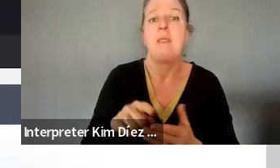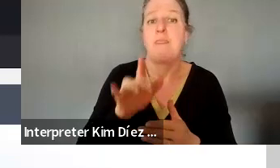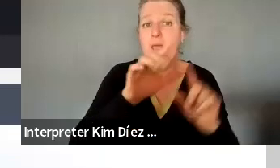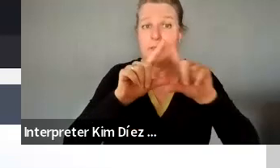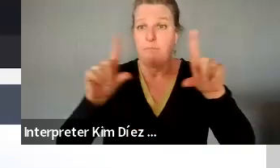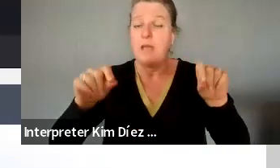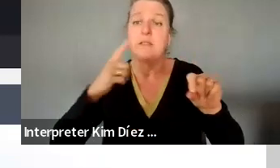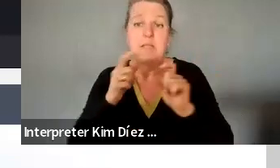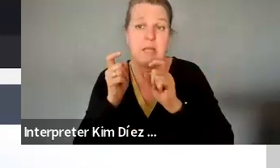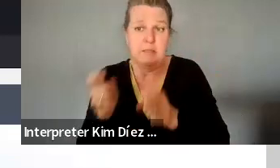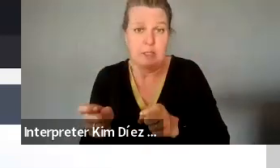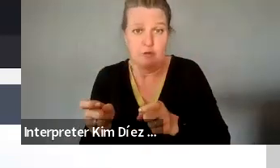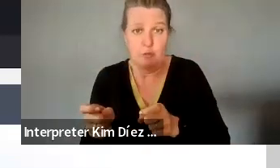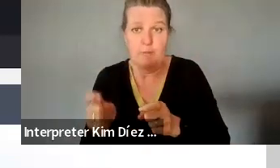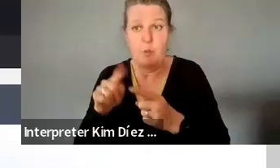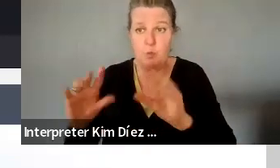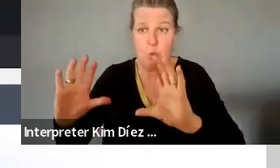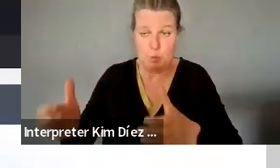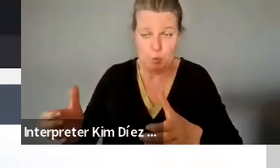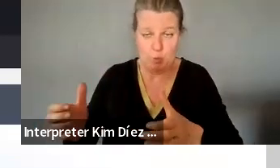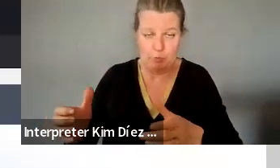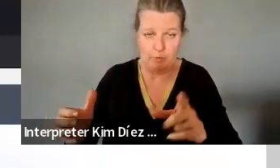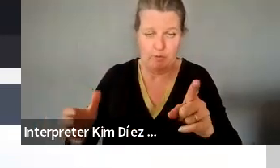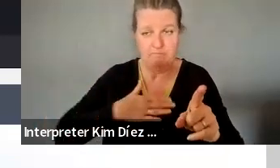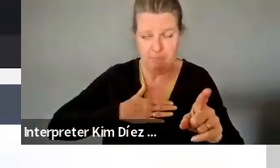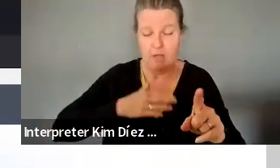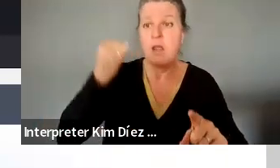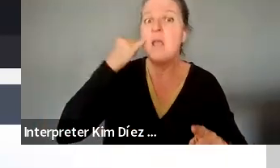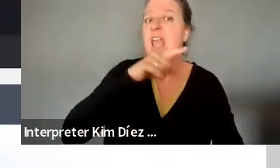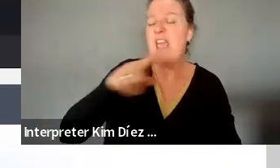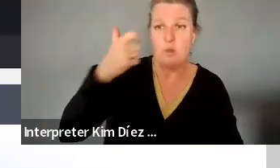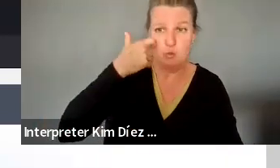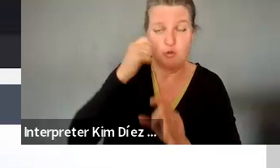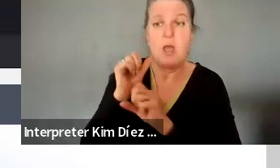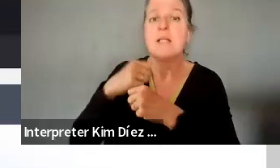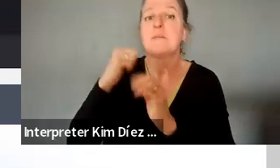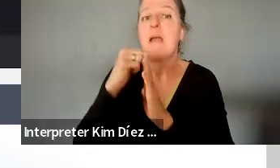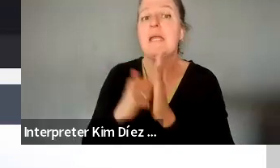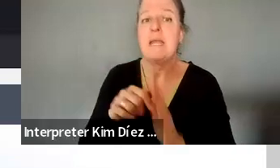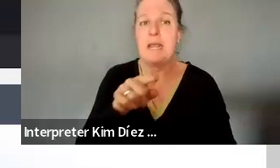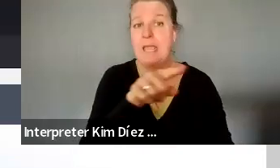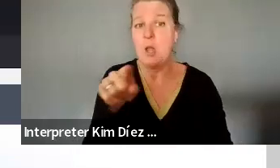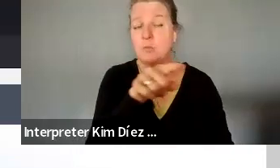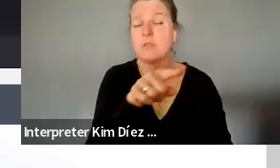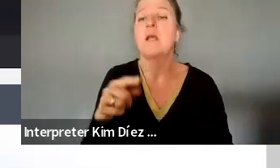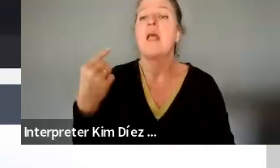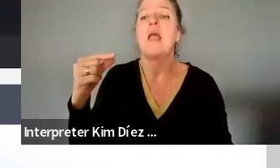If you had just recently made an account and it was your first time on this page, this green button would actually say Join this Group.